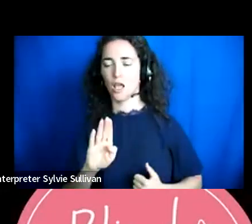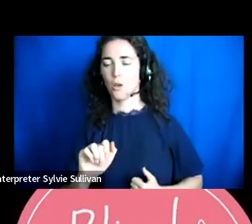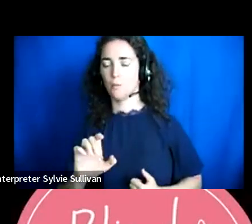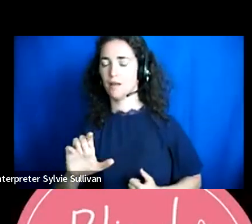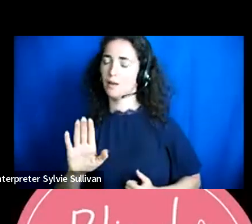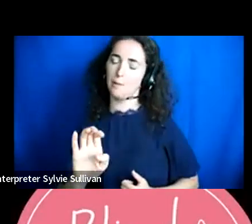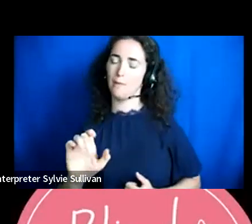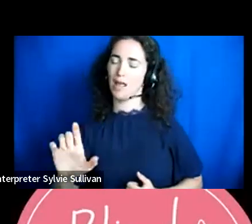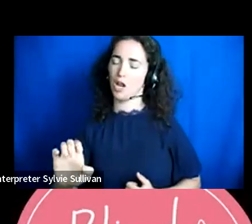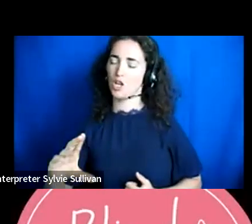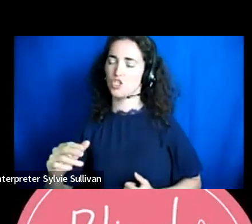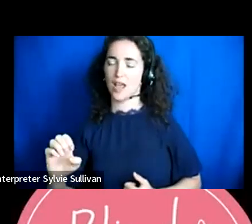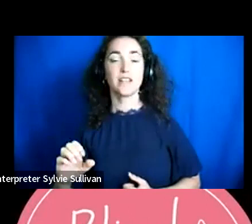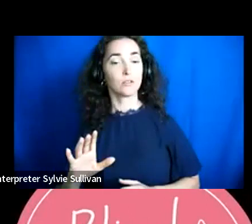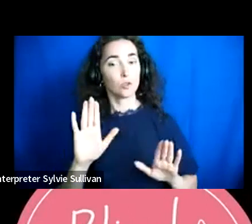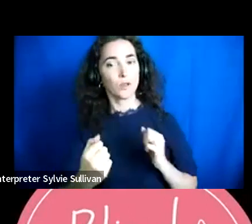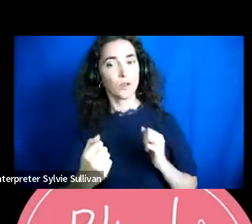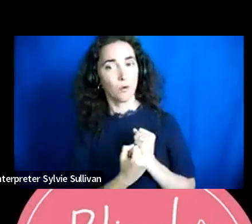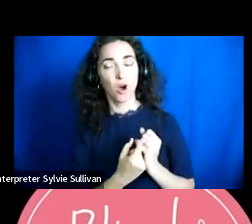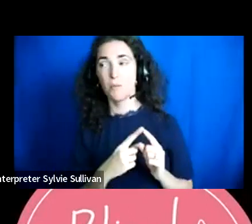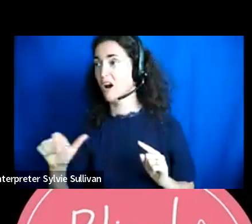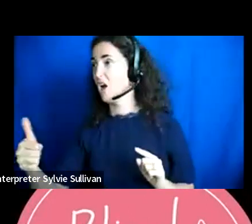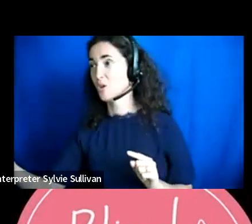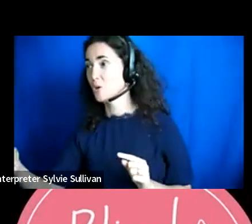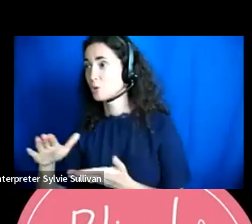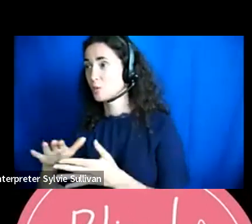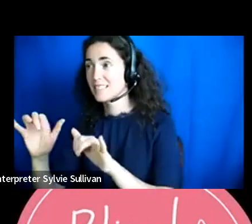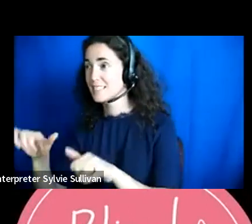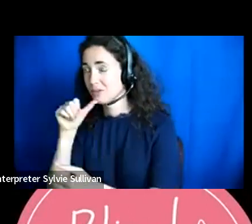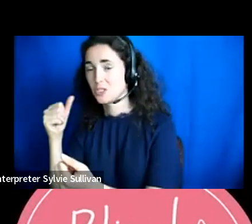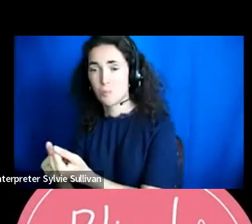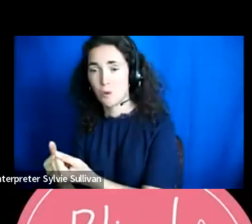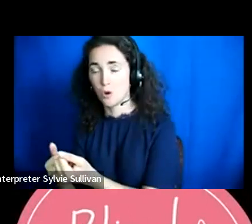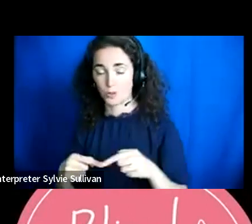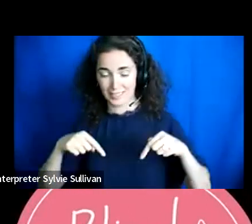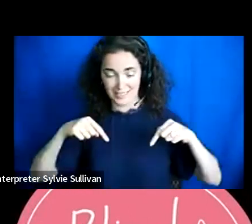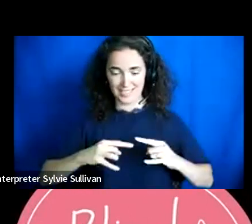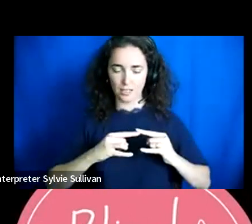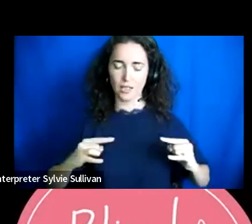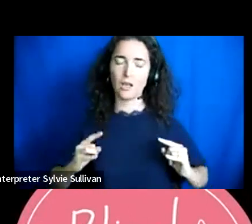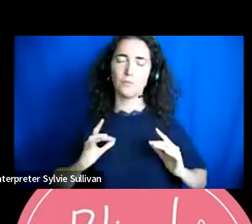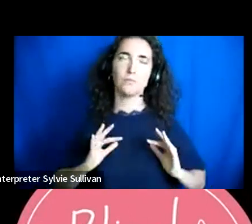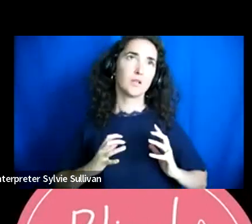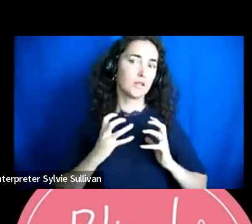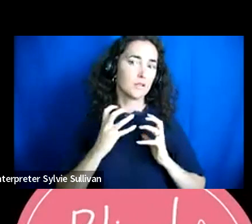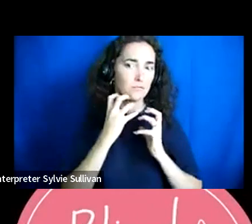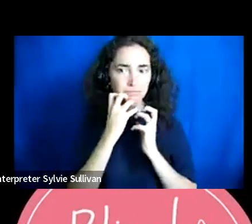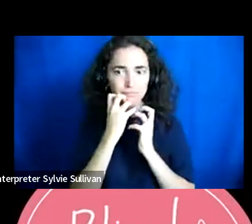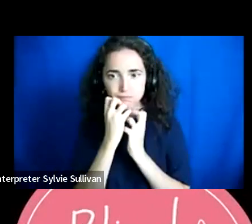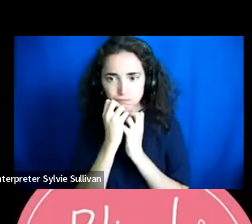But not everybody. Is that fortunate So to have this type of camp is just invaluable to a lot of kids.